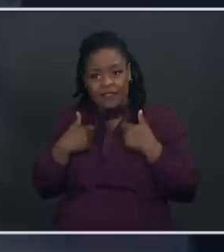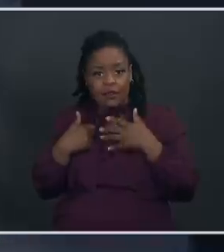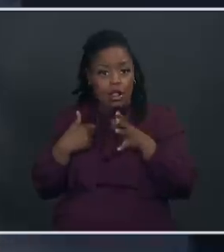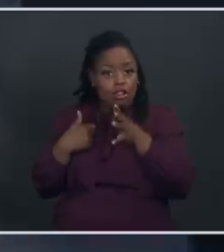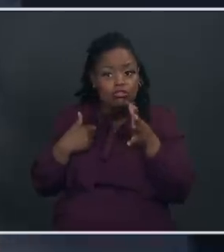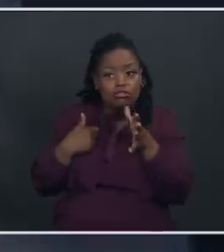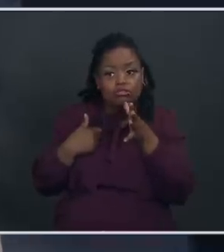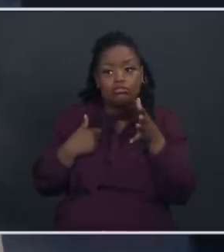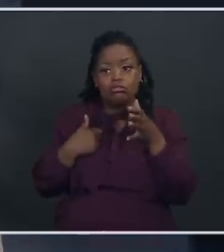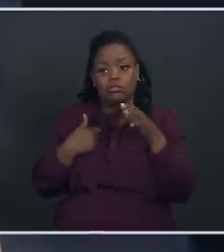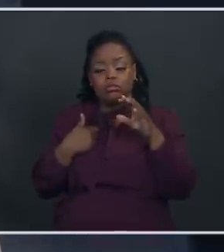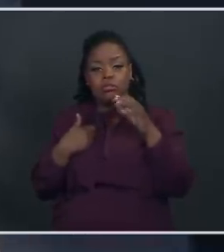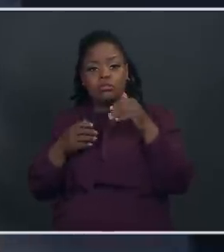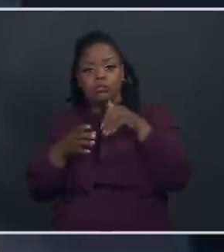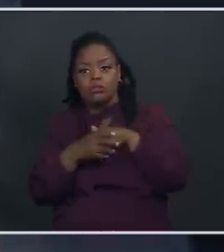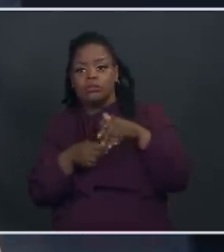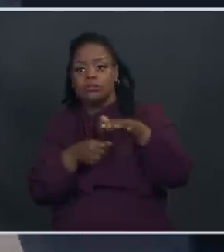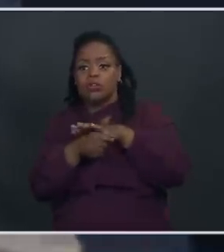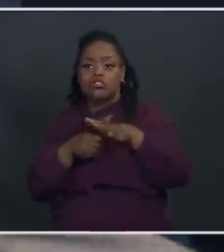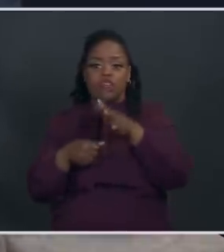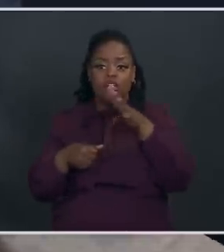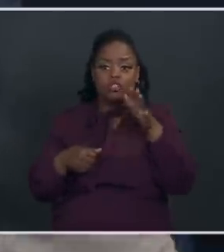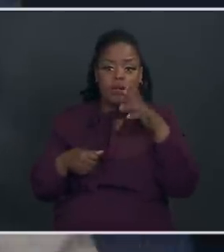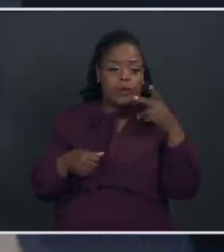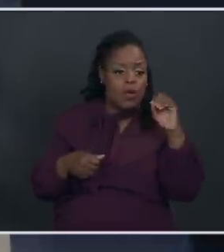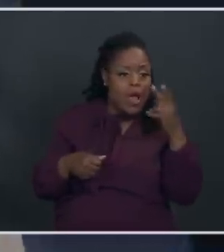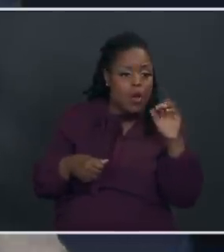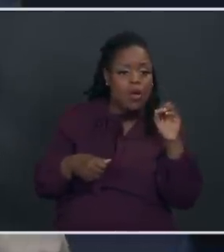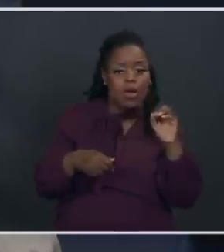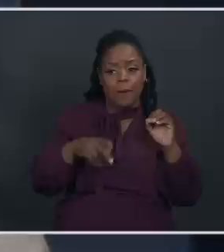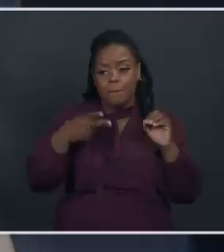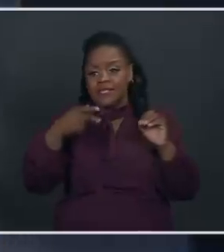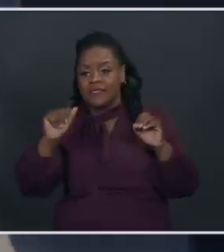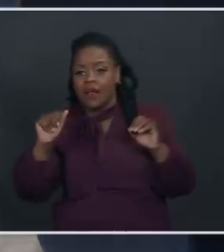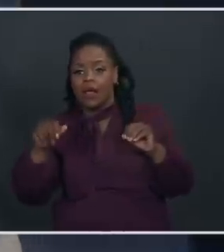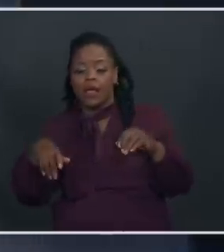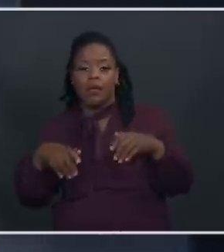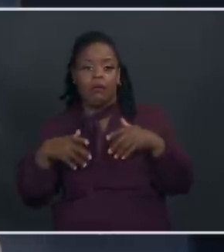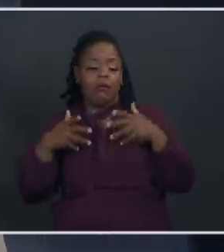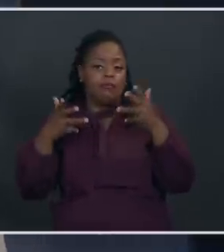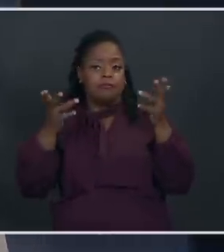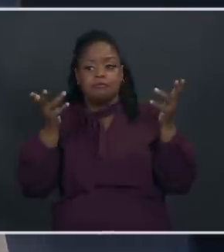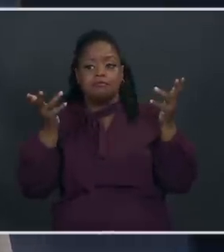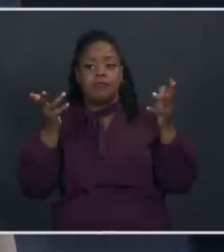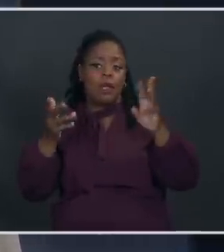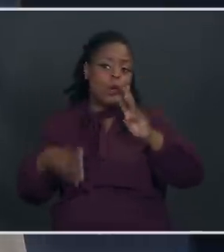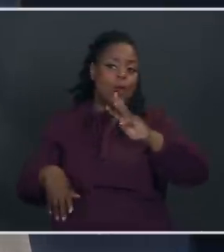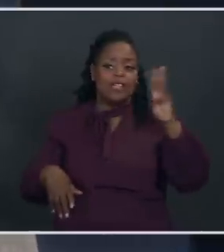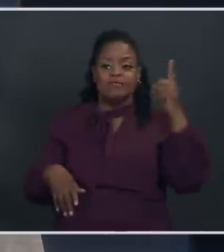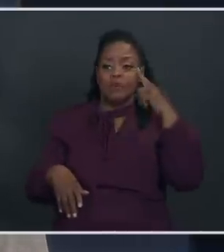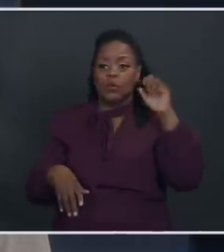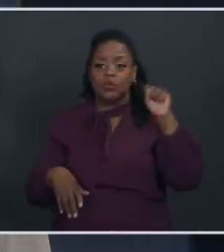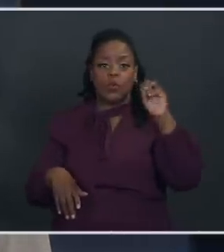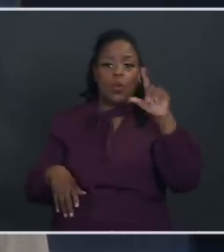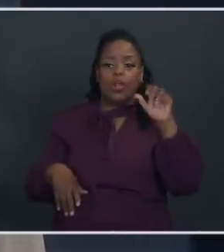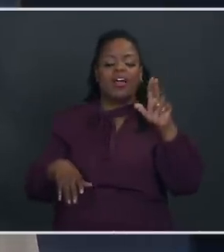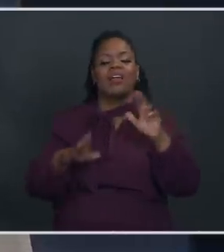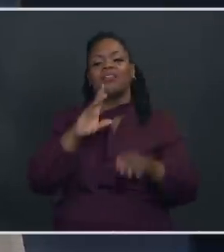or Pennsylvania and ship out to the coast to have solar jobs. You know, solar jobs will be everywhere,